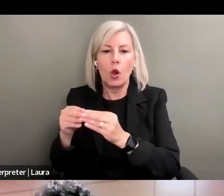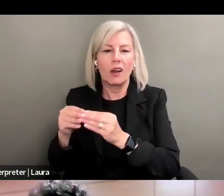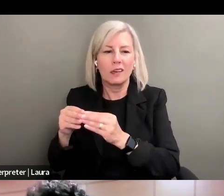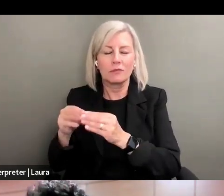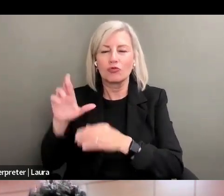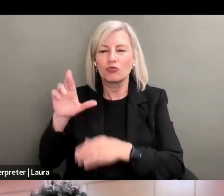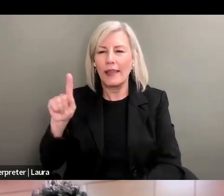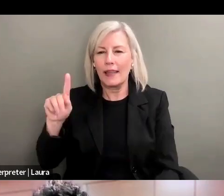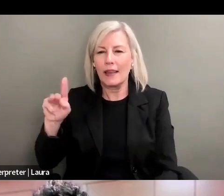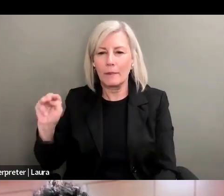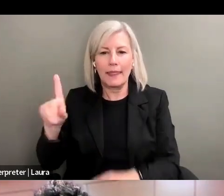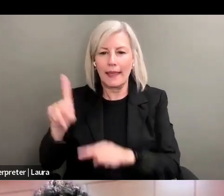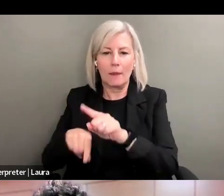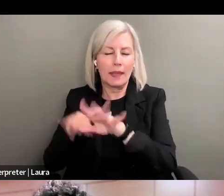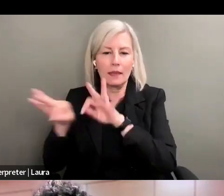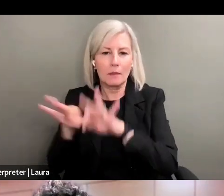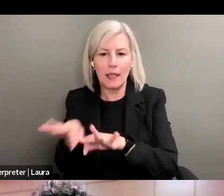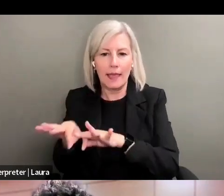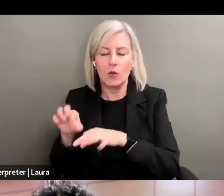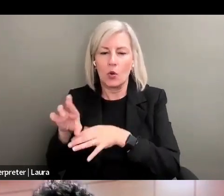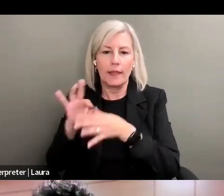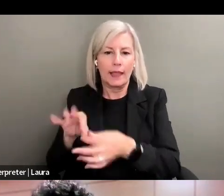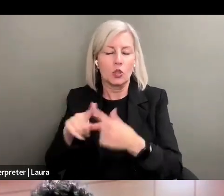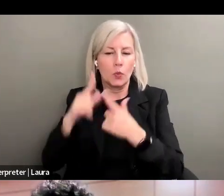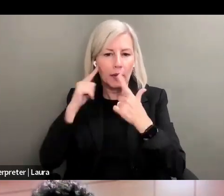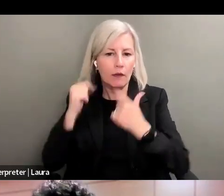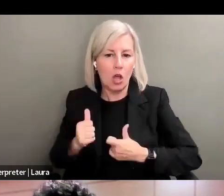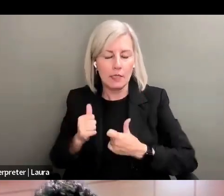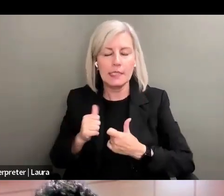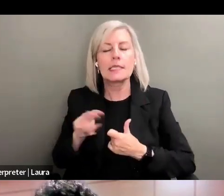either by development or relate to hearing loss, then I'm more prone to